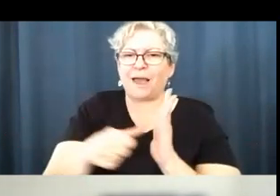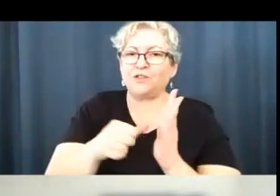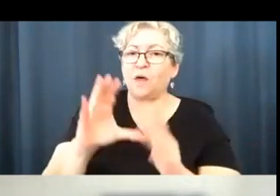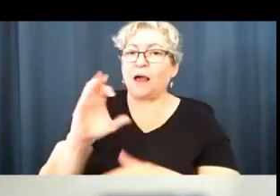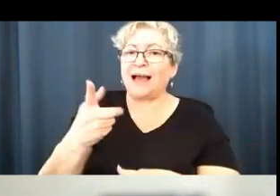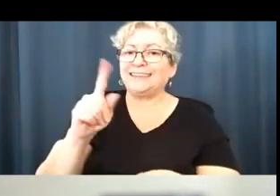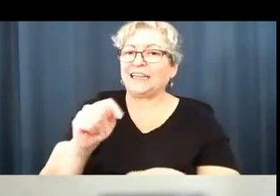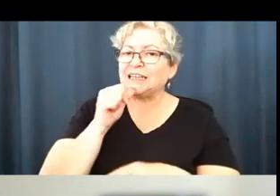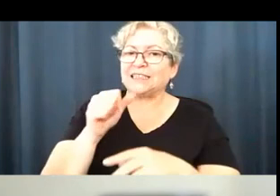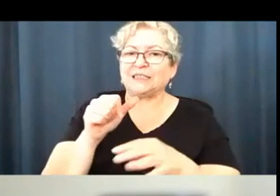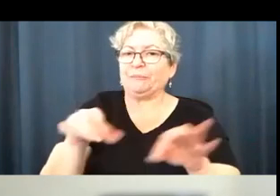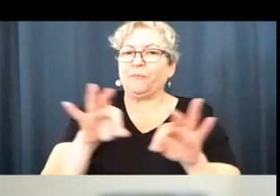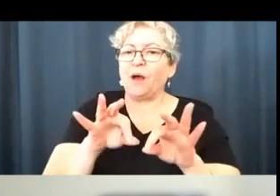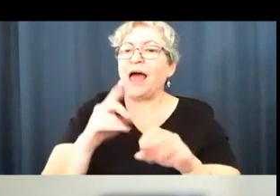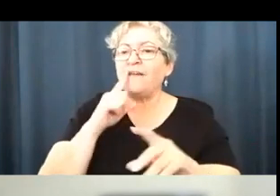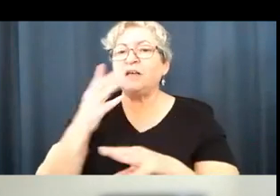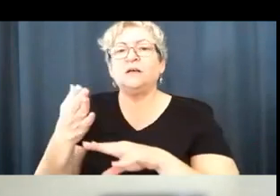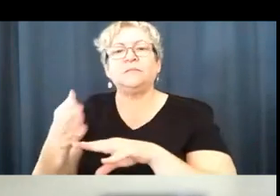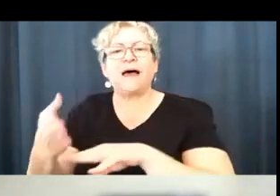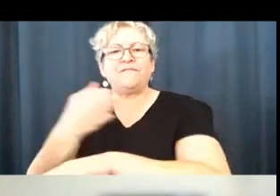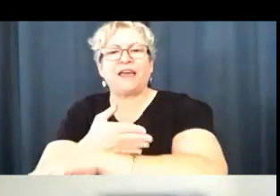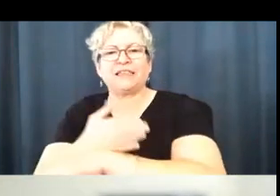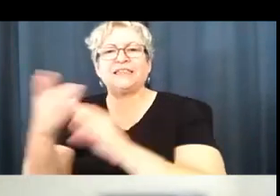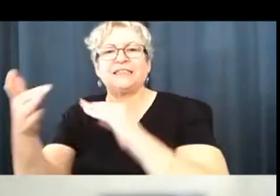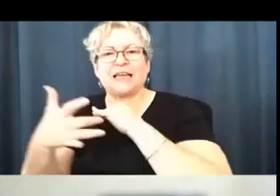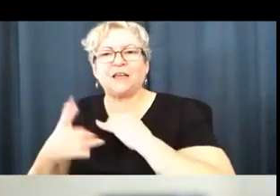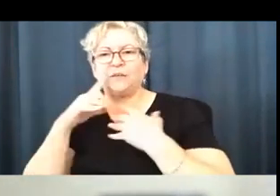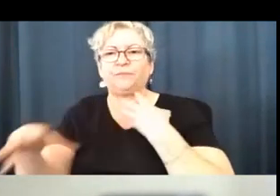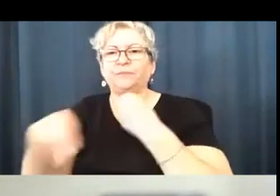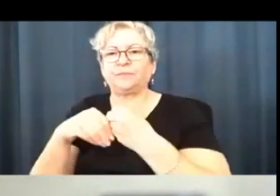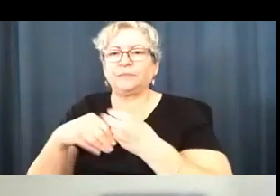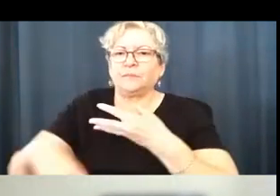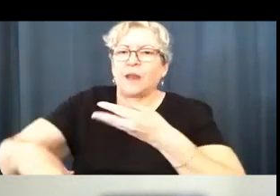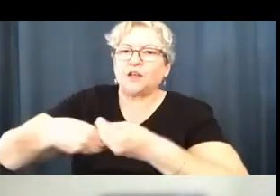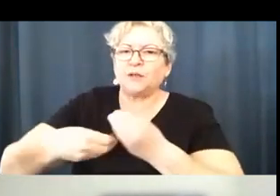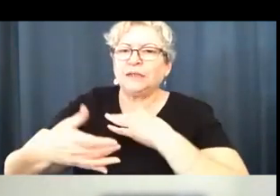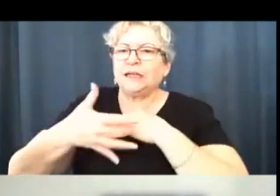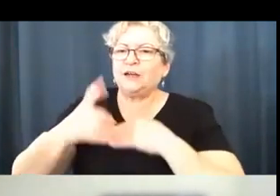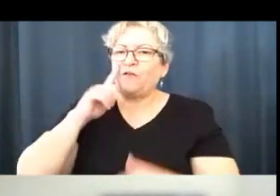There are some advanced techniques you can use to add additional context to links on the page